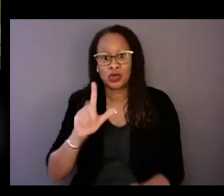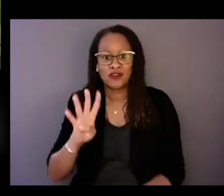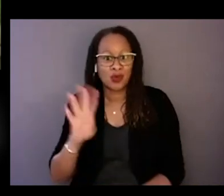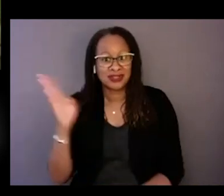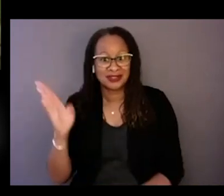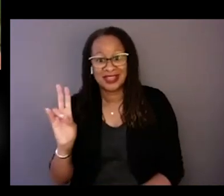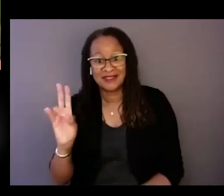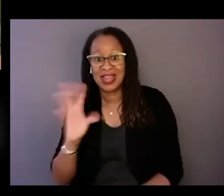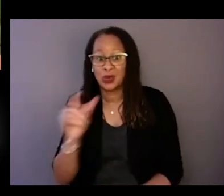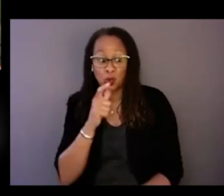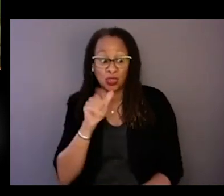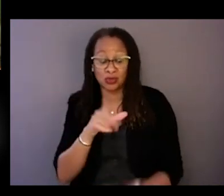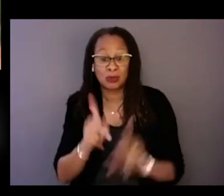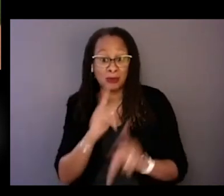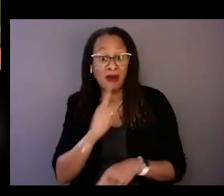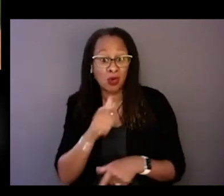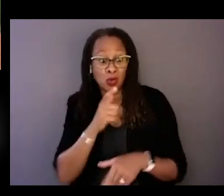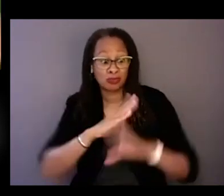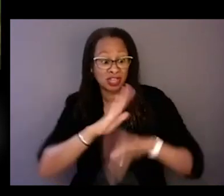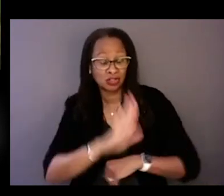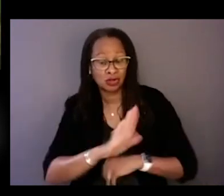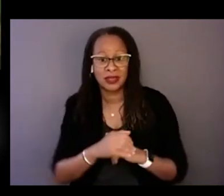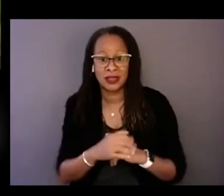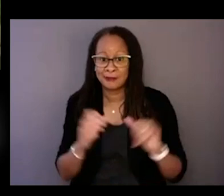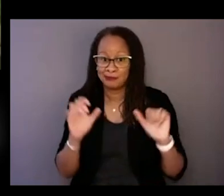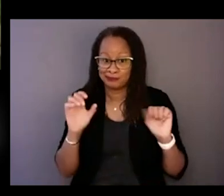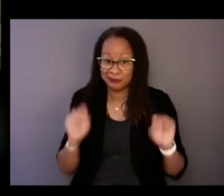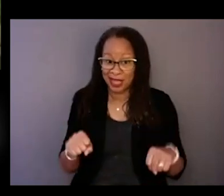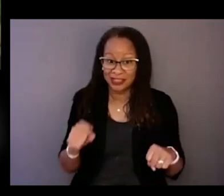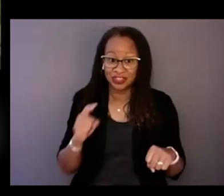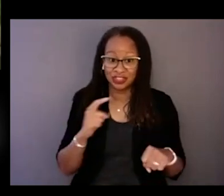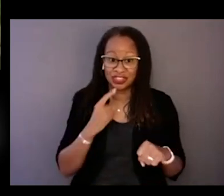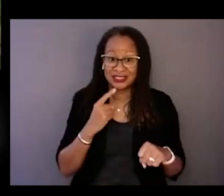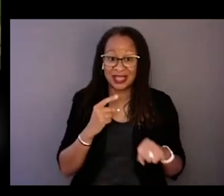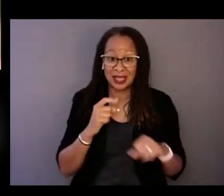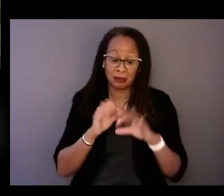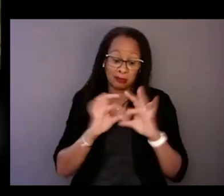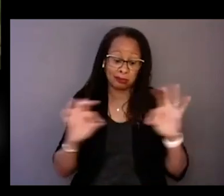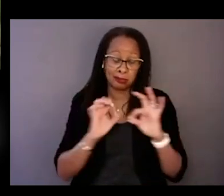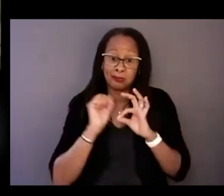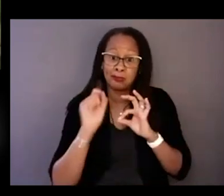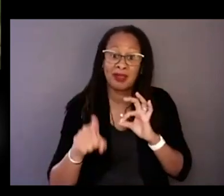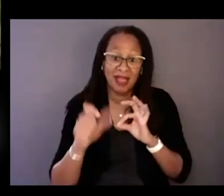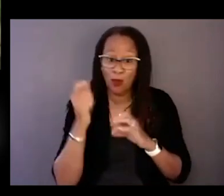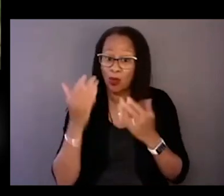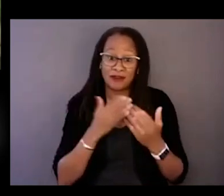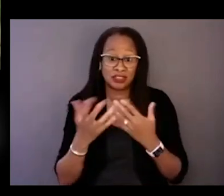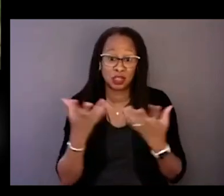So is it reasonable that she would be able to put out whatever she wants on Instagram as herself?